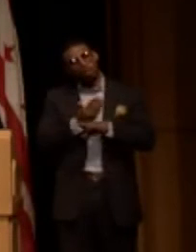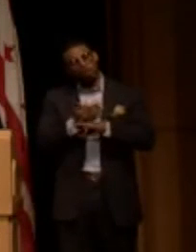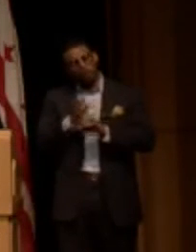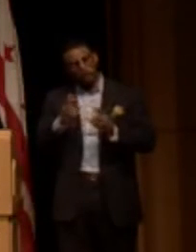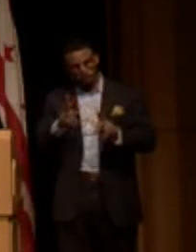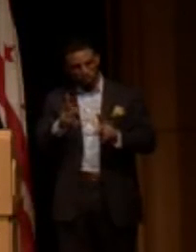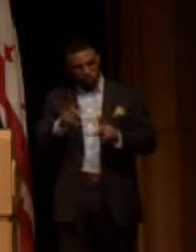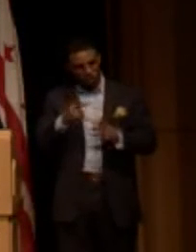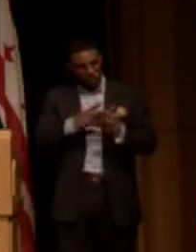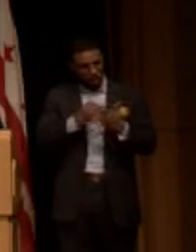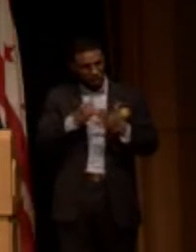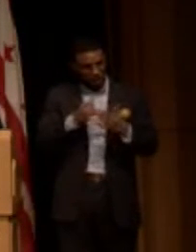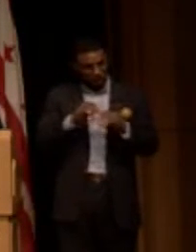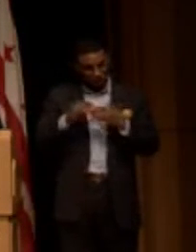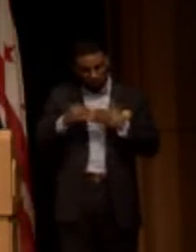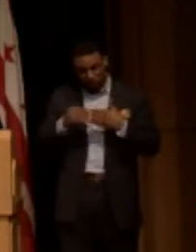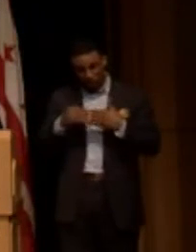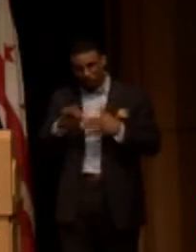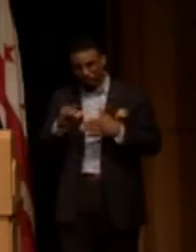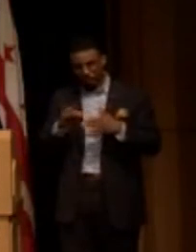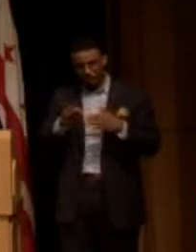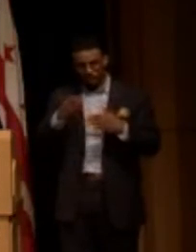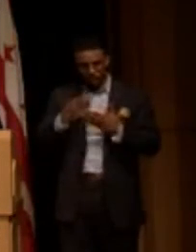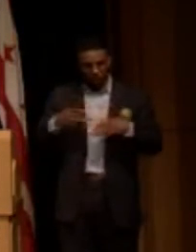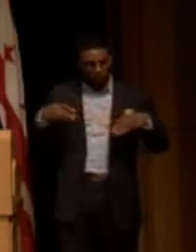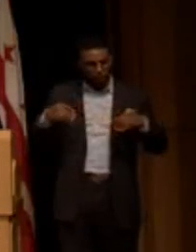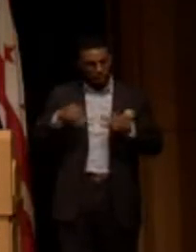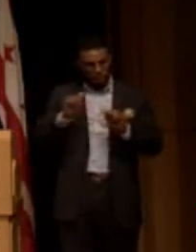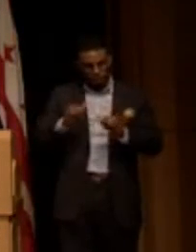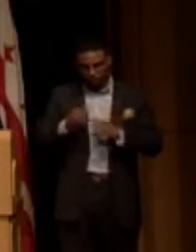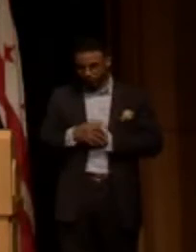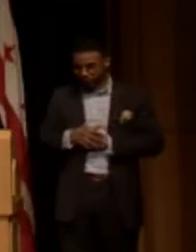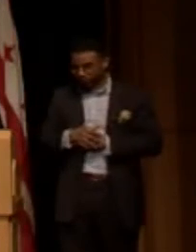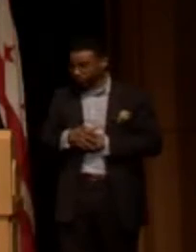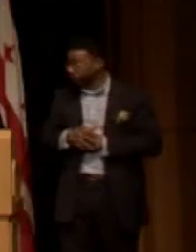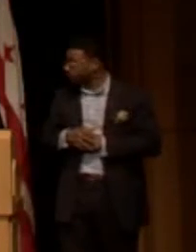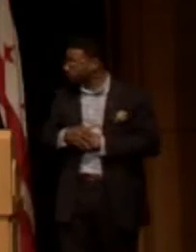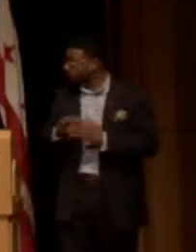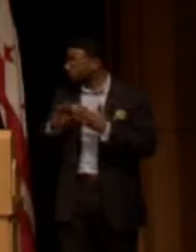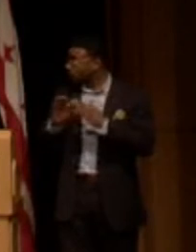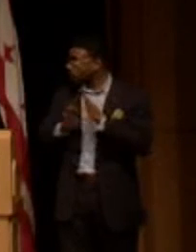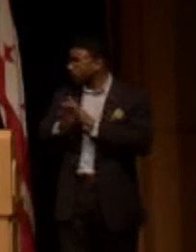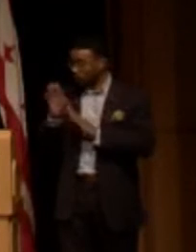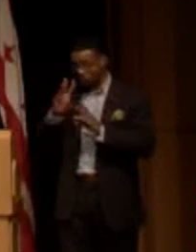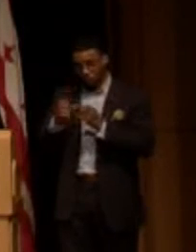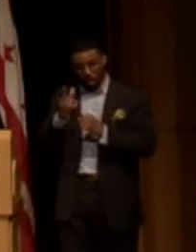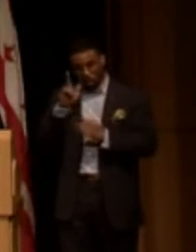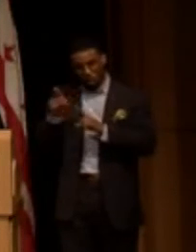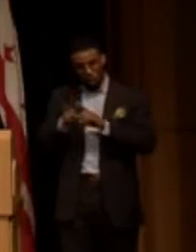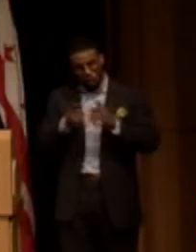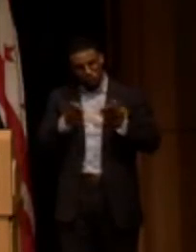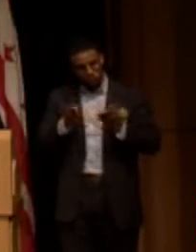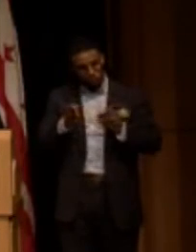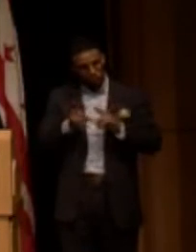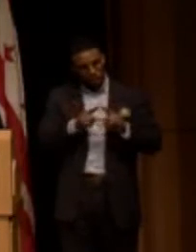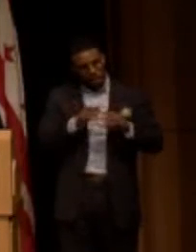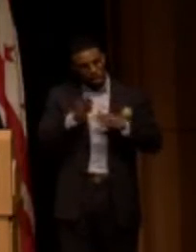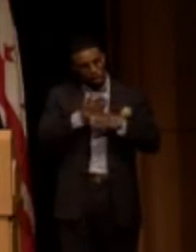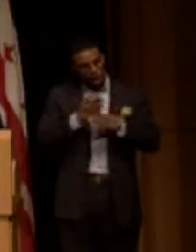OPPORTUNITIES, THE PROJECT FEASIBILITY AND FINANCING POSSIBILITIES. THE COMMUNITY DEVELOPMENT WORKSHOP WILL ALSO SERVE AS A PARTNERING EVENT.